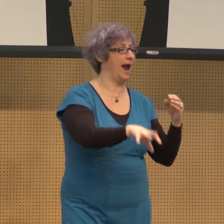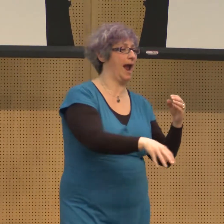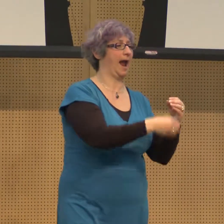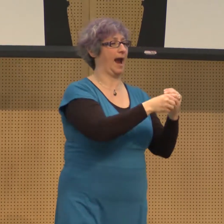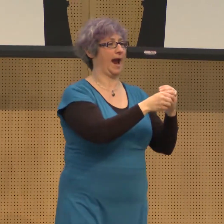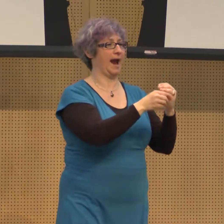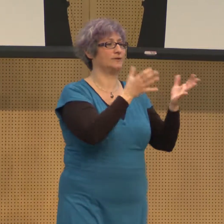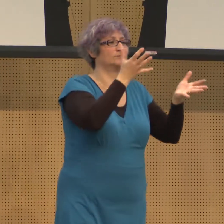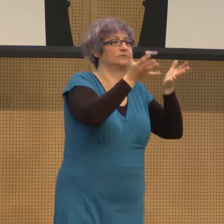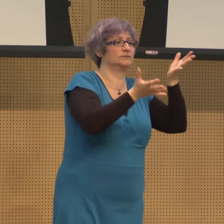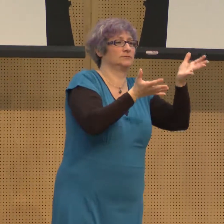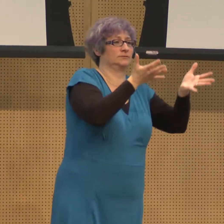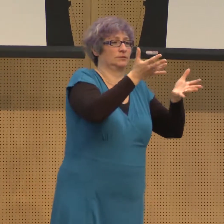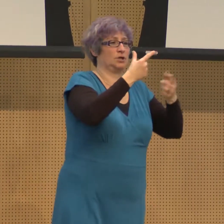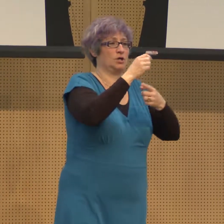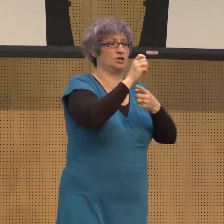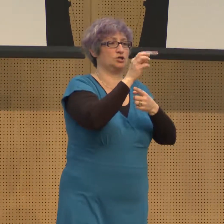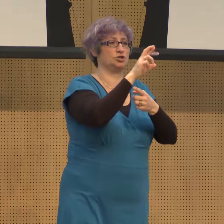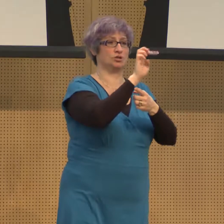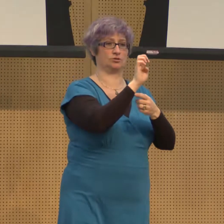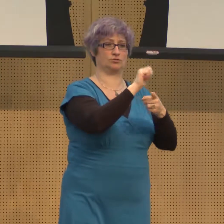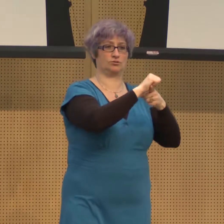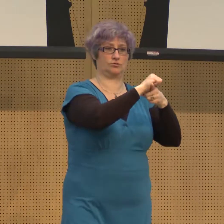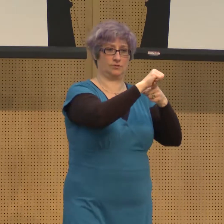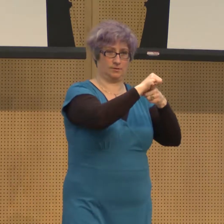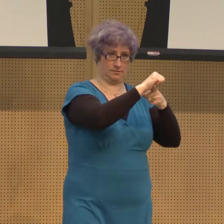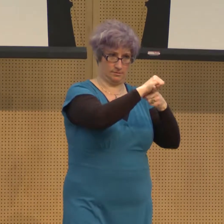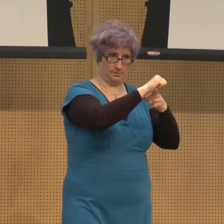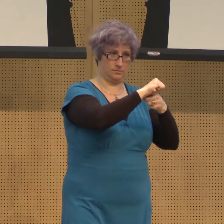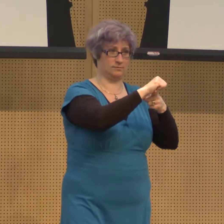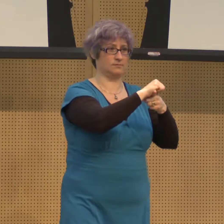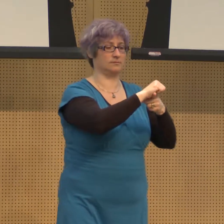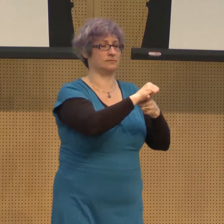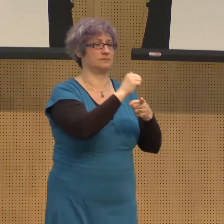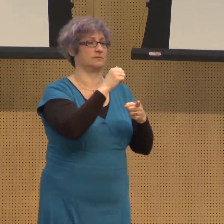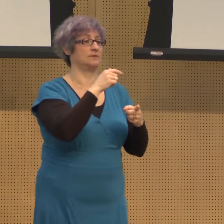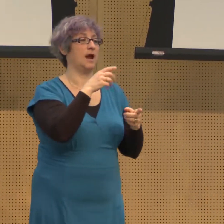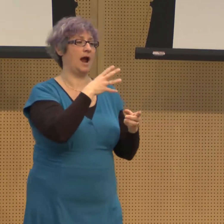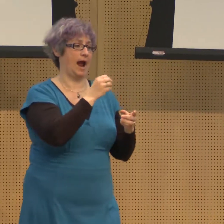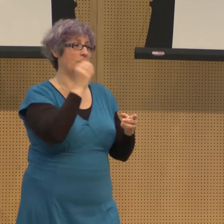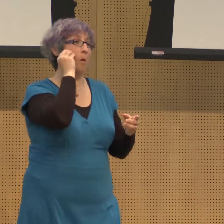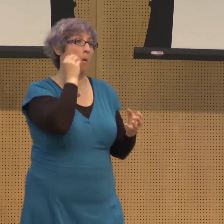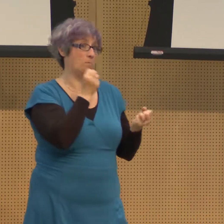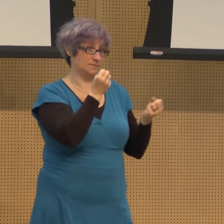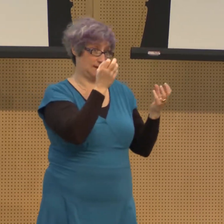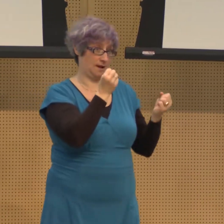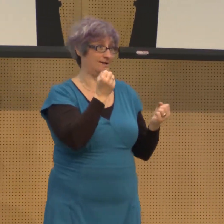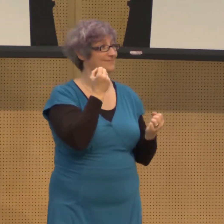was Chicago, where I started to incorporate more gestural training into my own work,